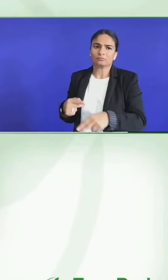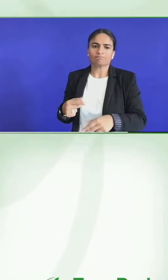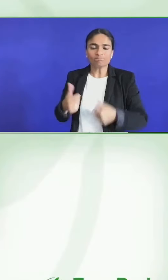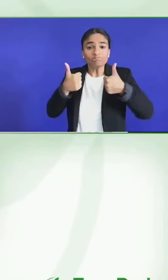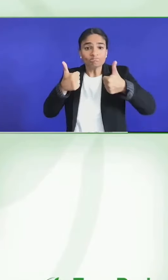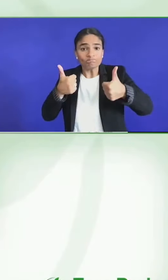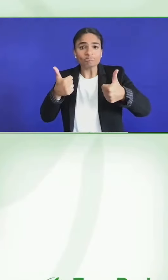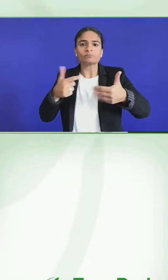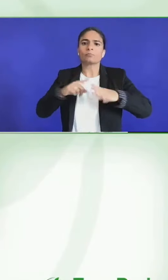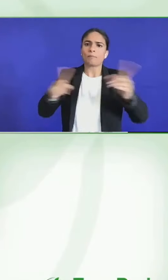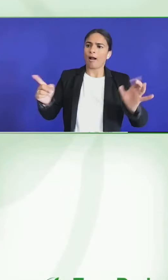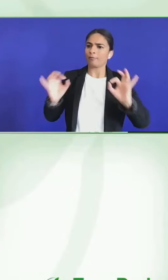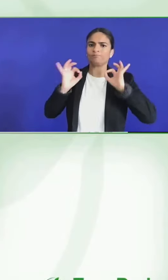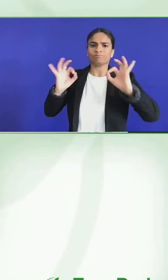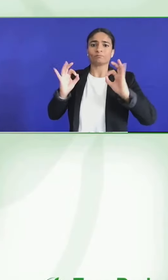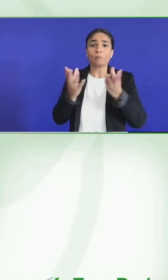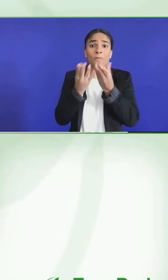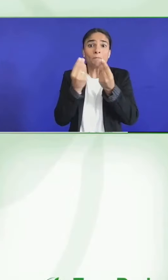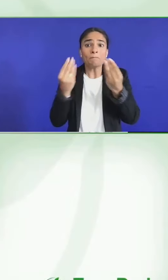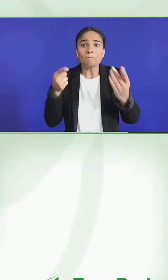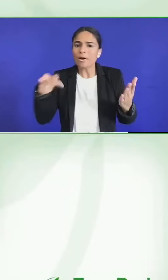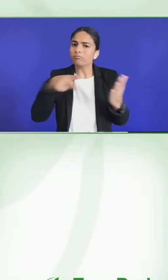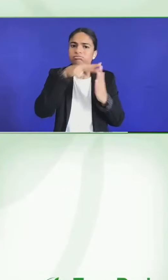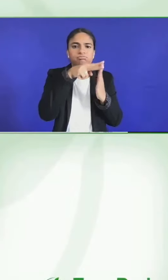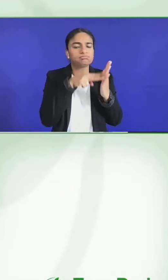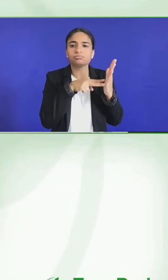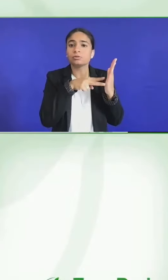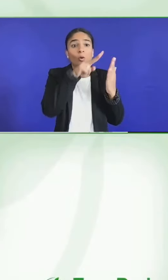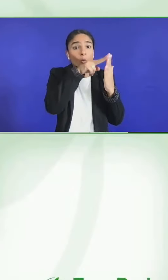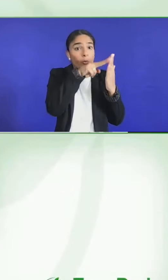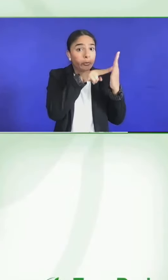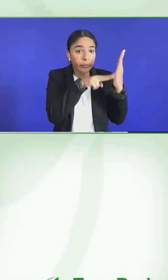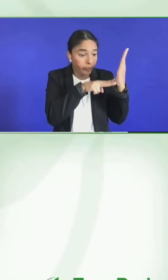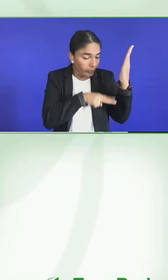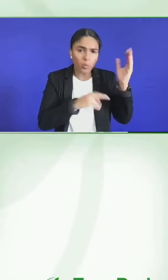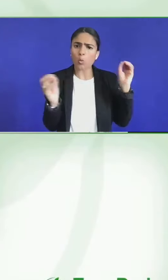I encourage you to read these documents. It might be a little bit longer they are worth it.